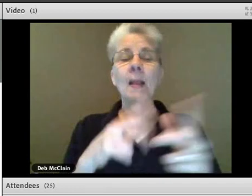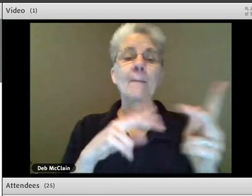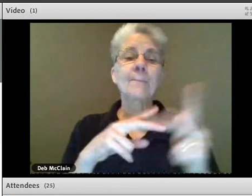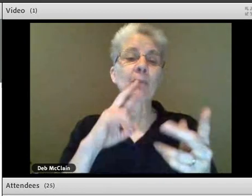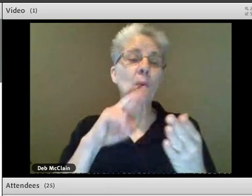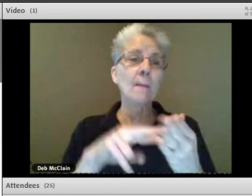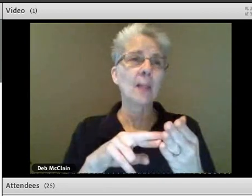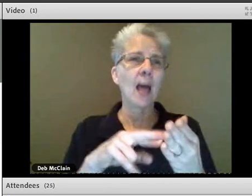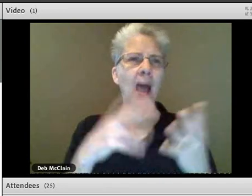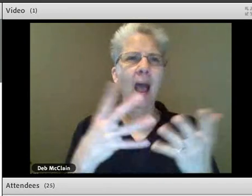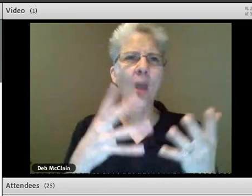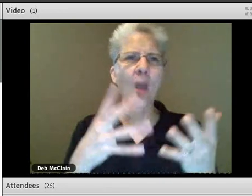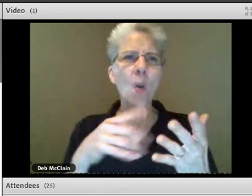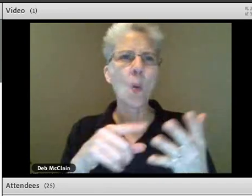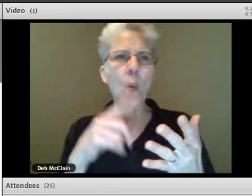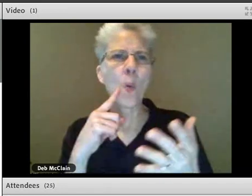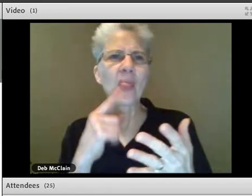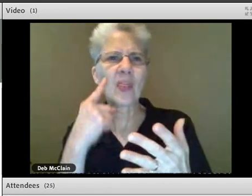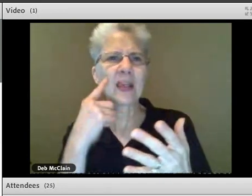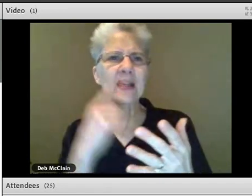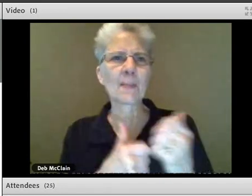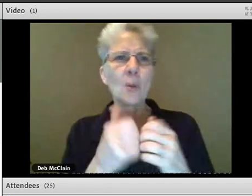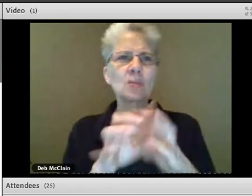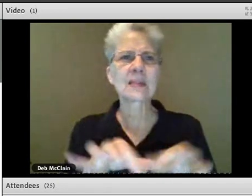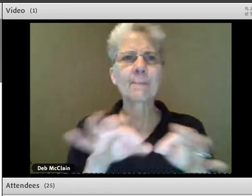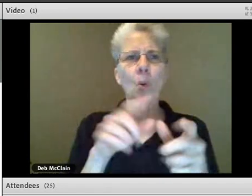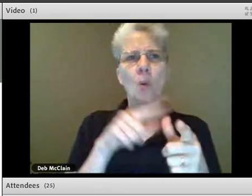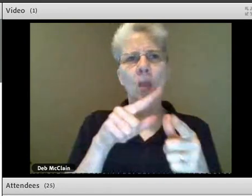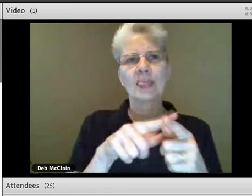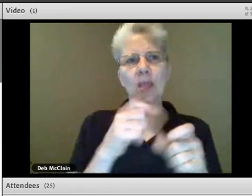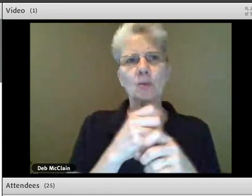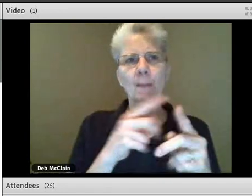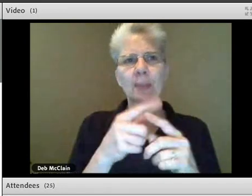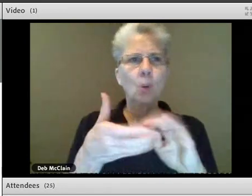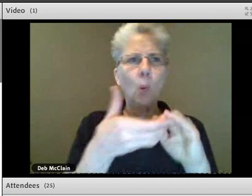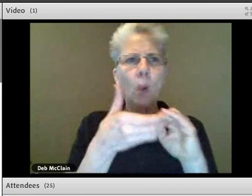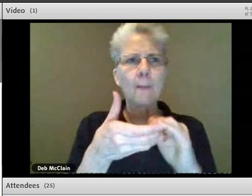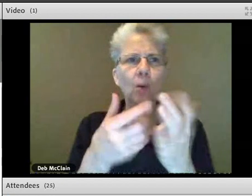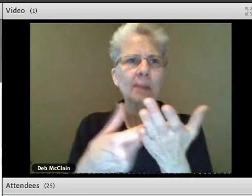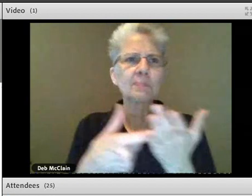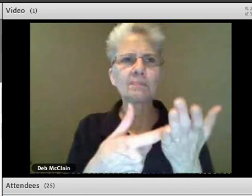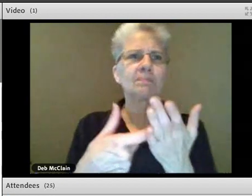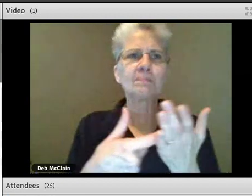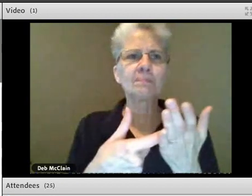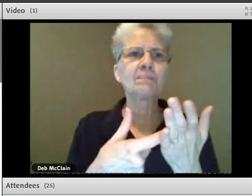what they think is most important." And now you get people collaborating, forcefully,